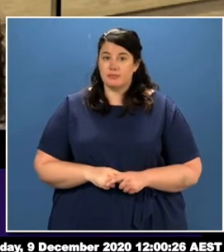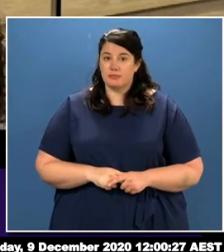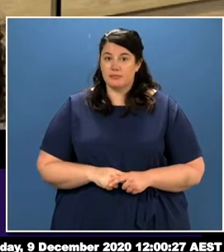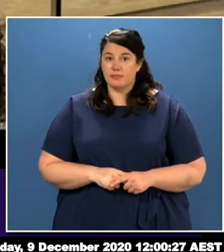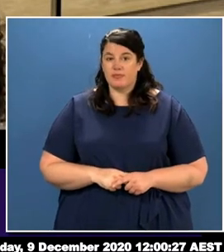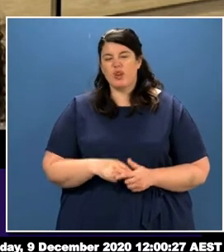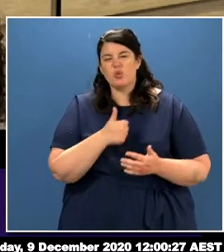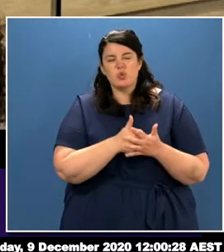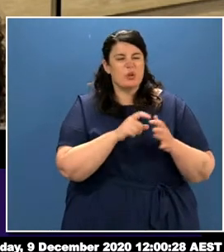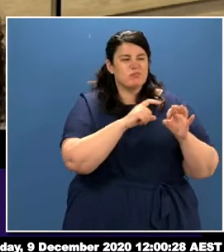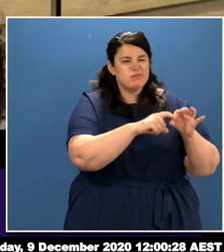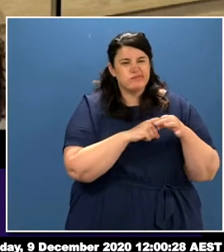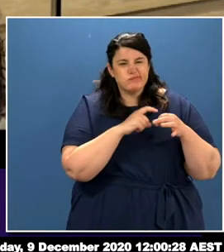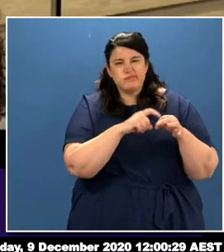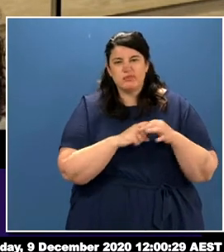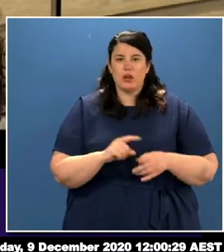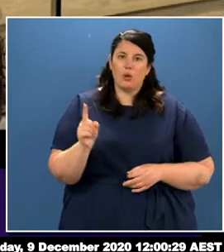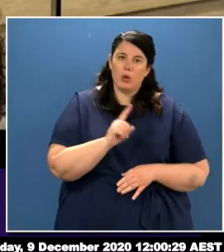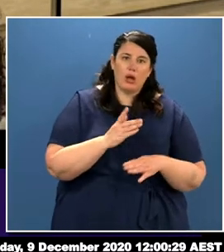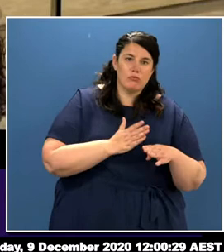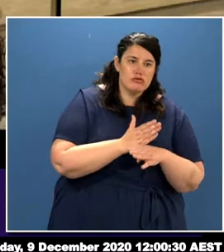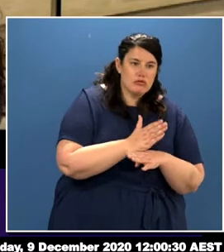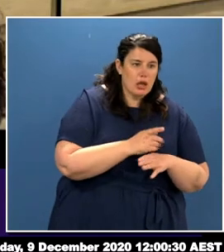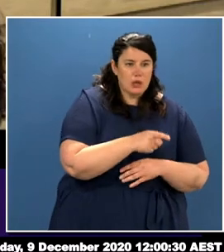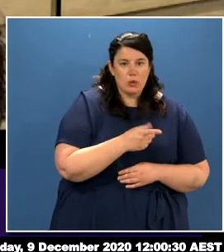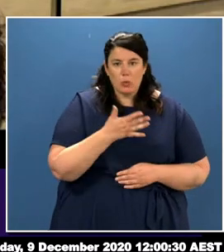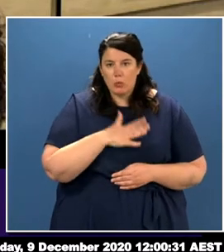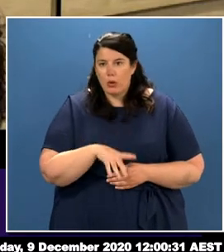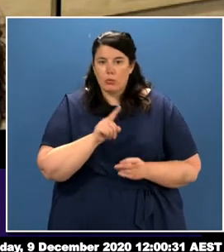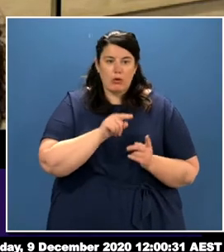questions, white bread, brown bread, et cetera.